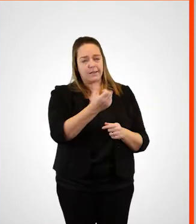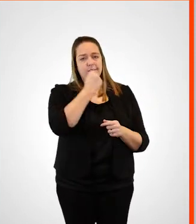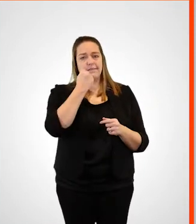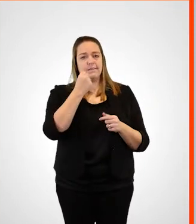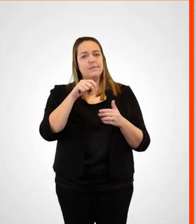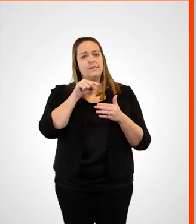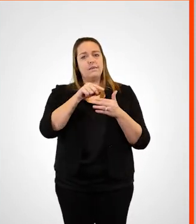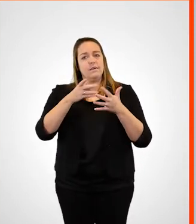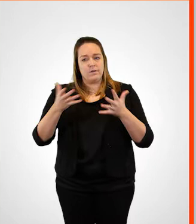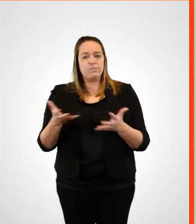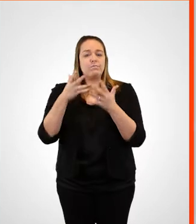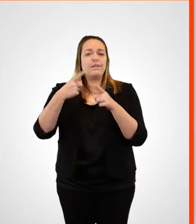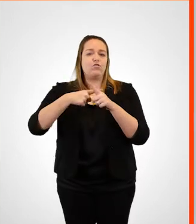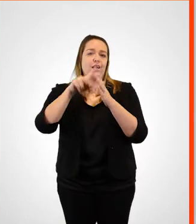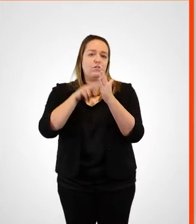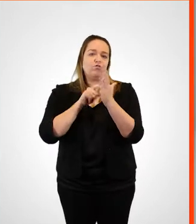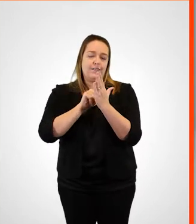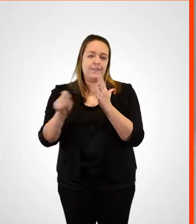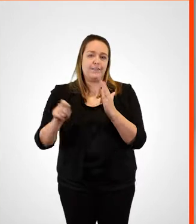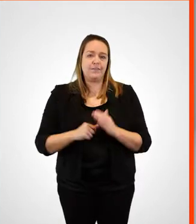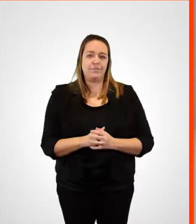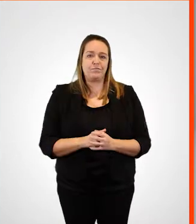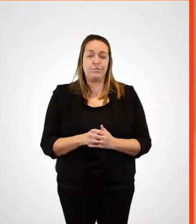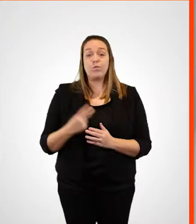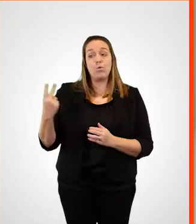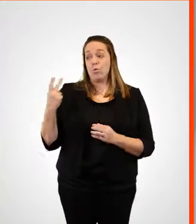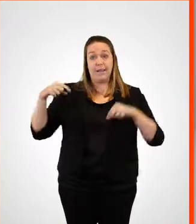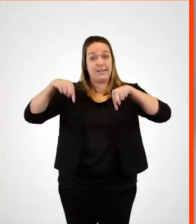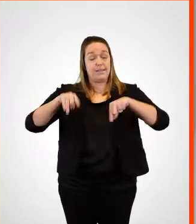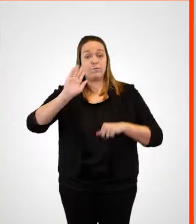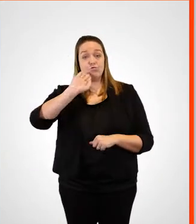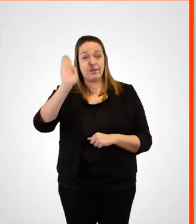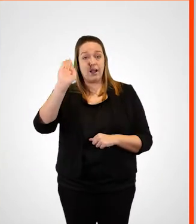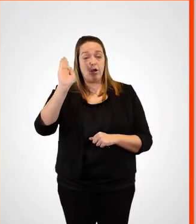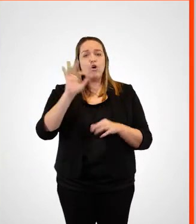the English literacy and we're not talking in this presentation about Auslan